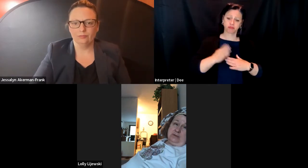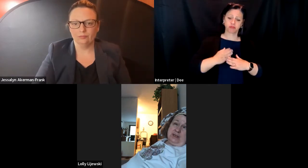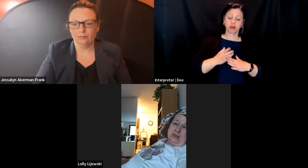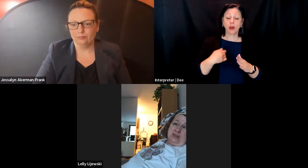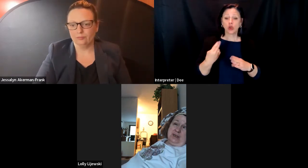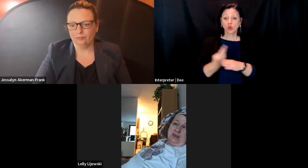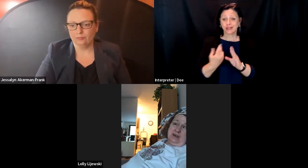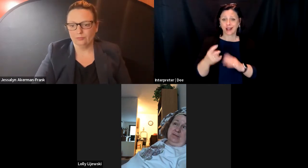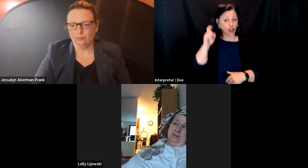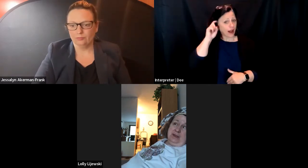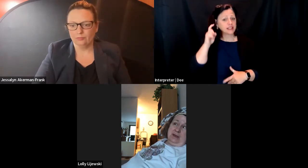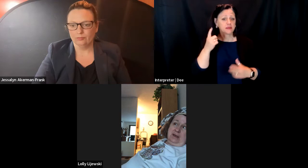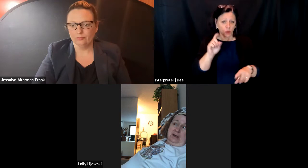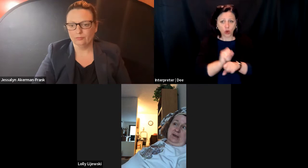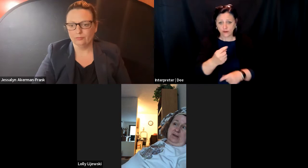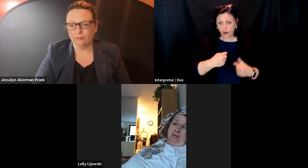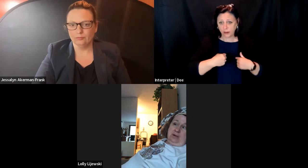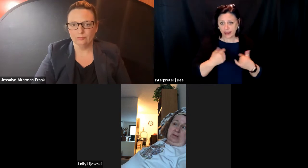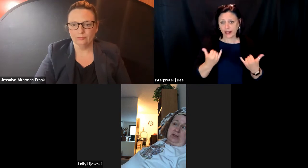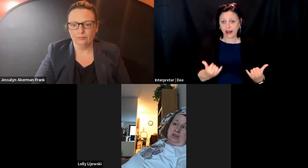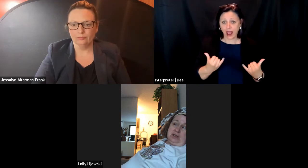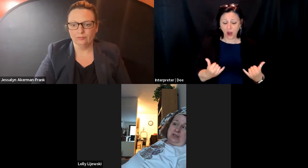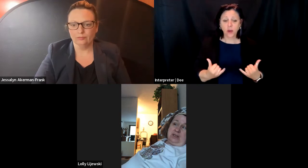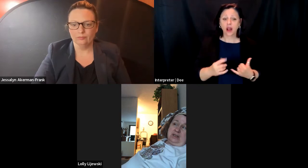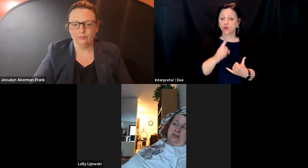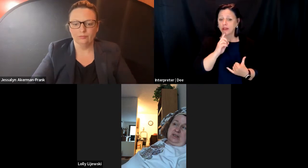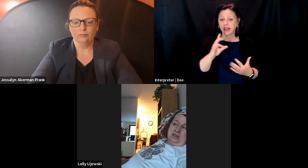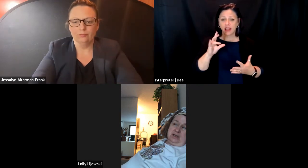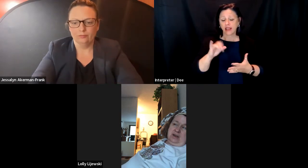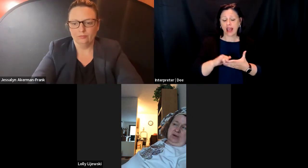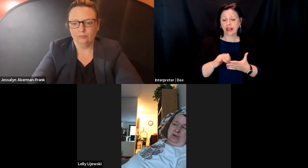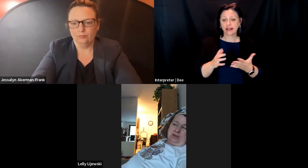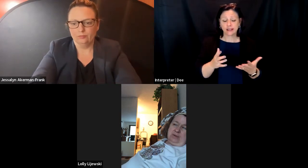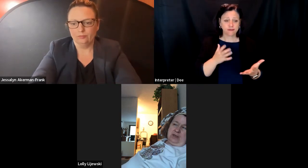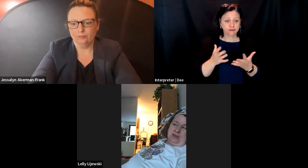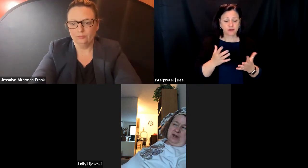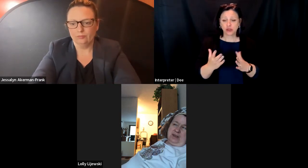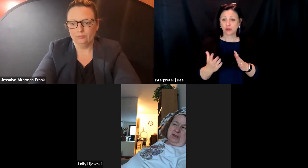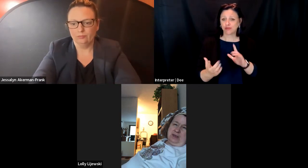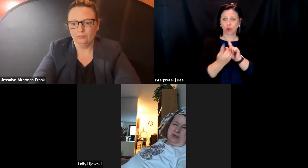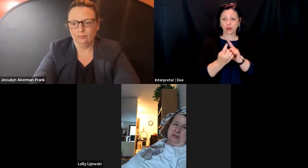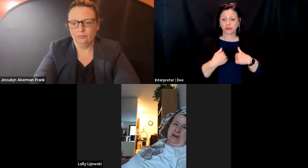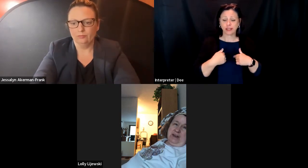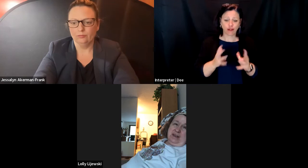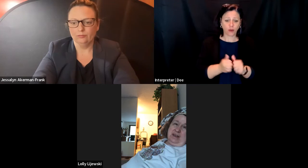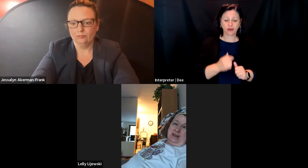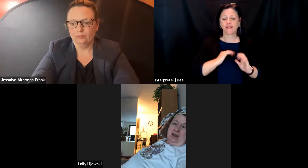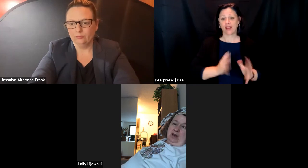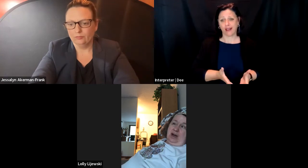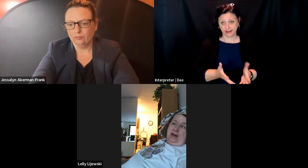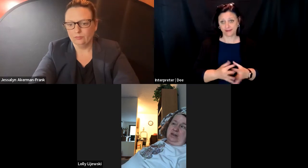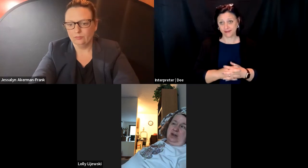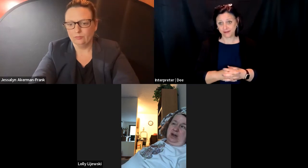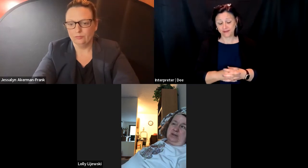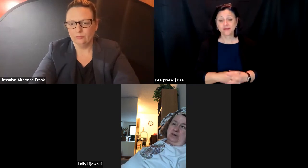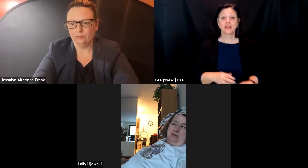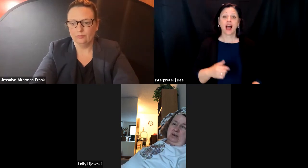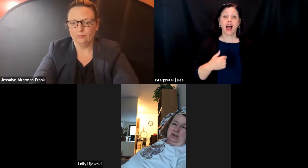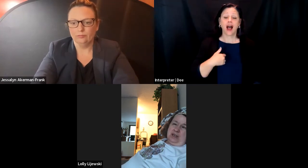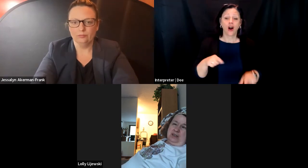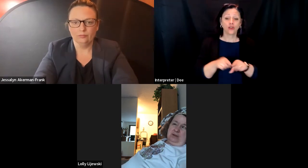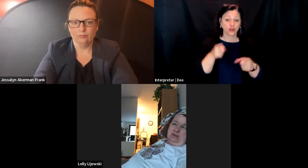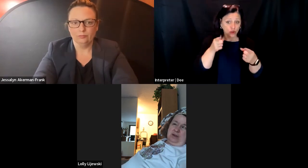As far as communications go, I'd say that for me because I'm still -- because my hearing is still at a level